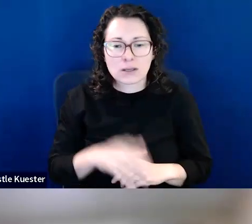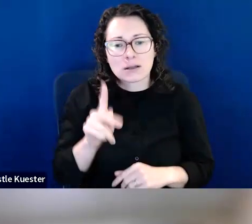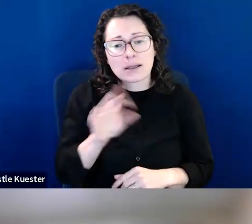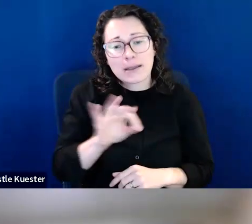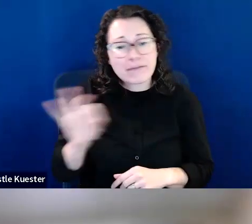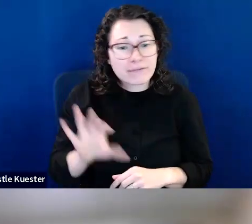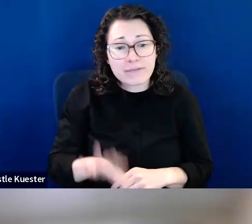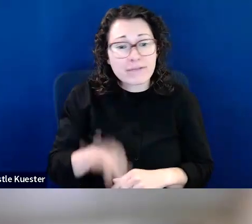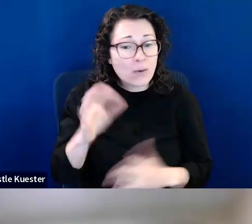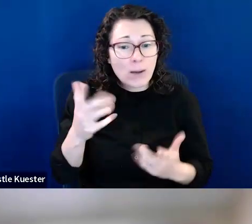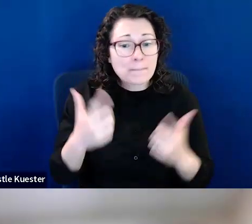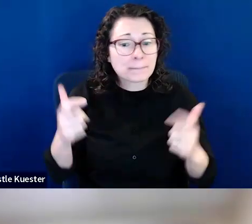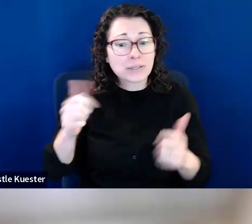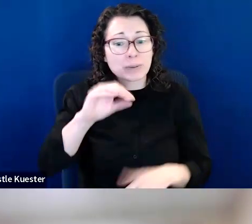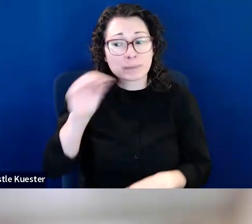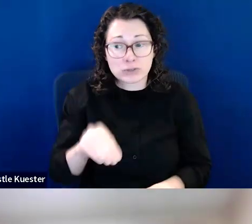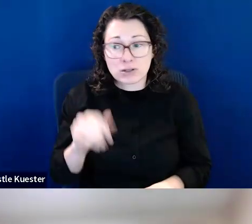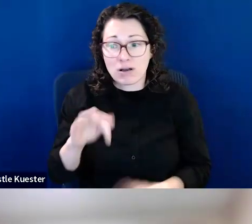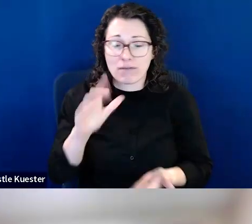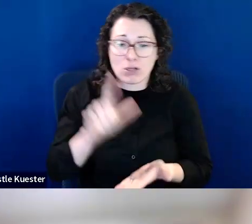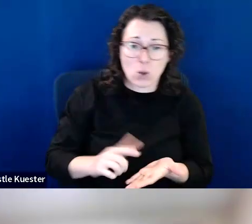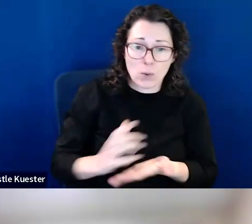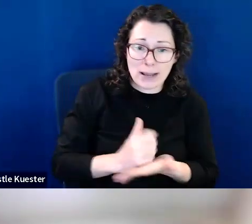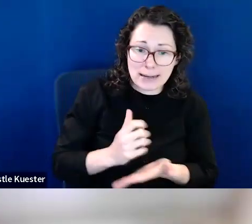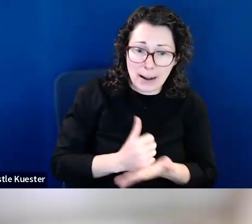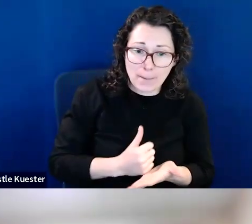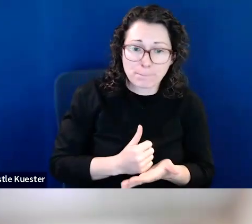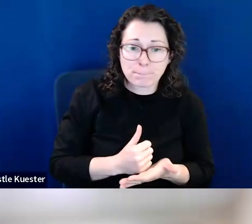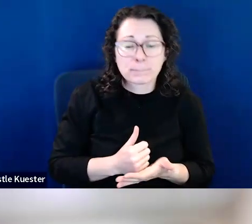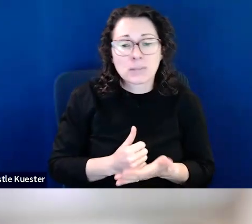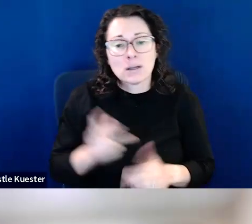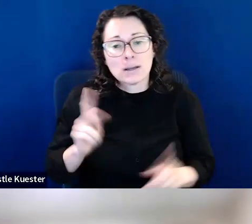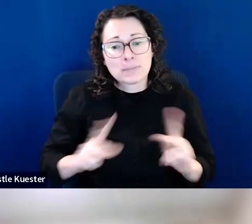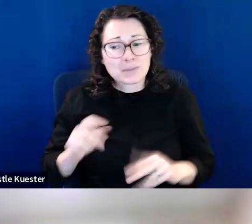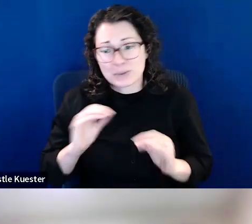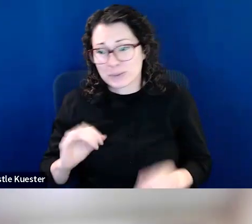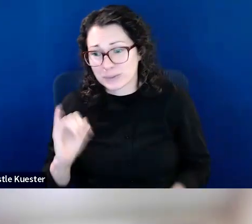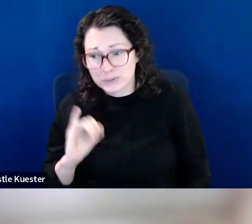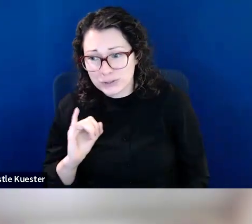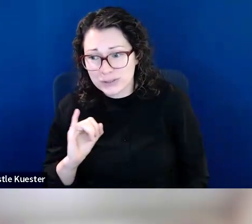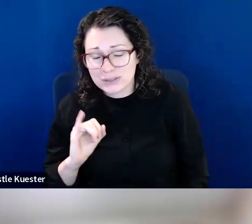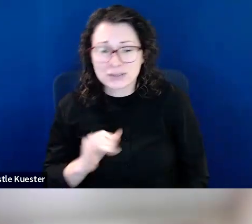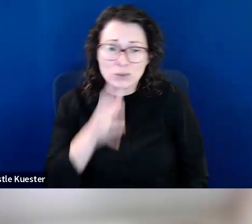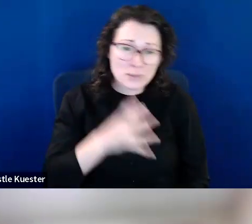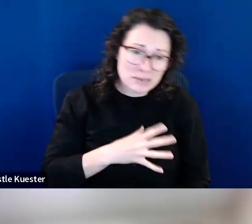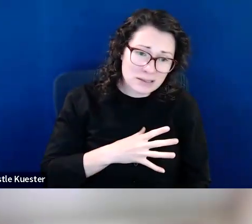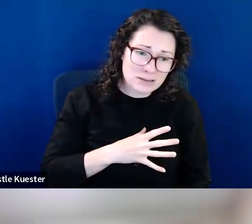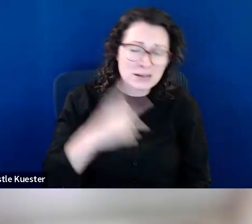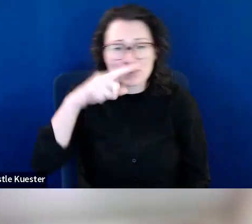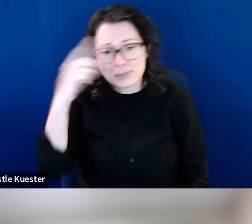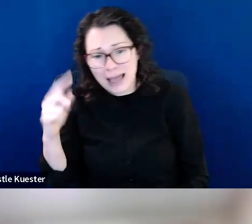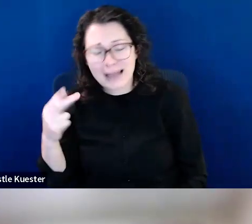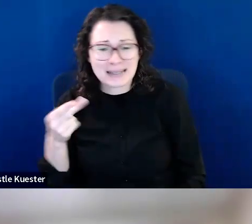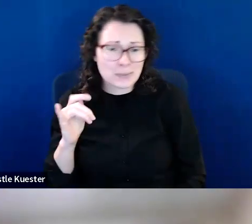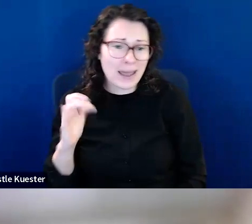that larger percentages of lower income, those who are uninsured women, black, and Hispanic adults,